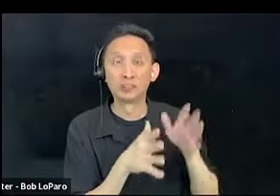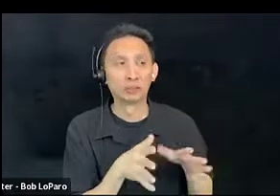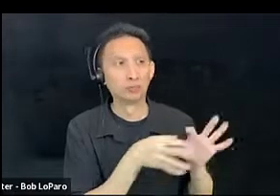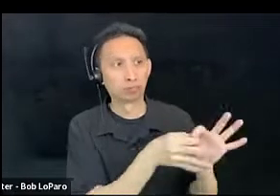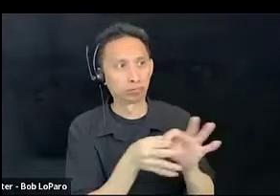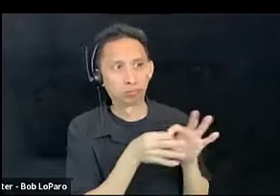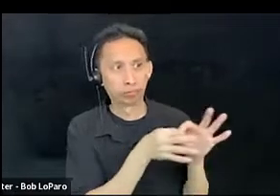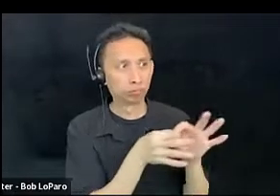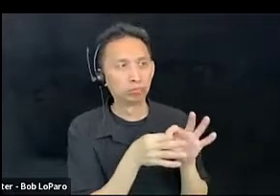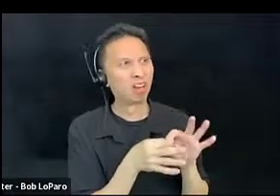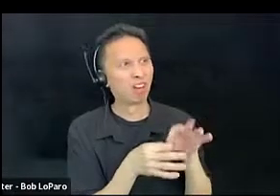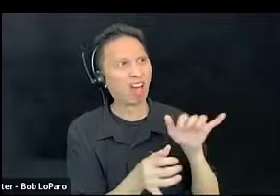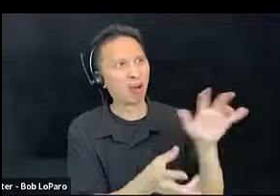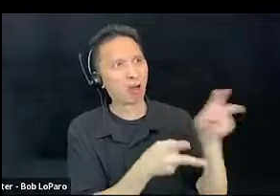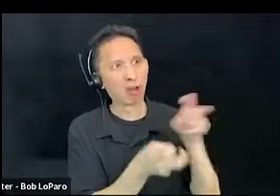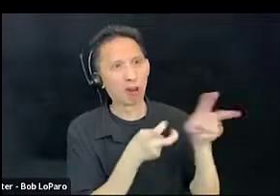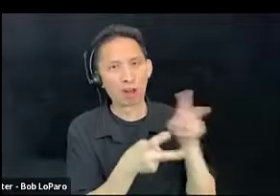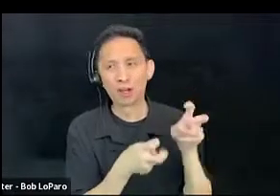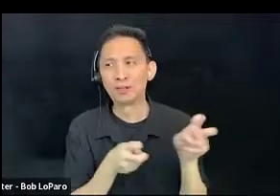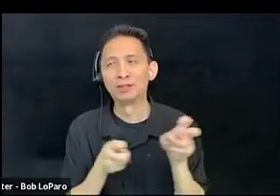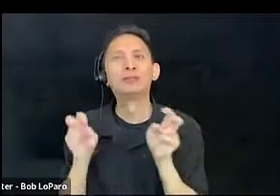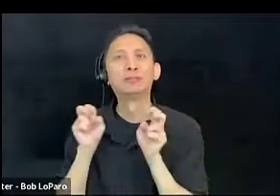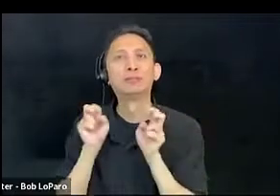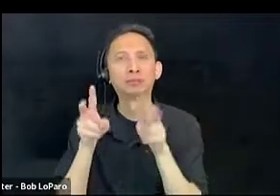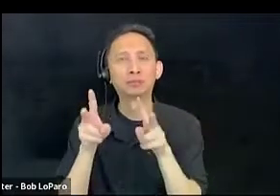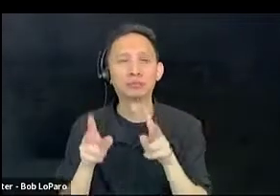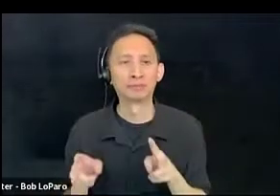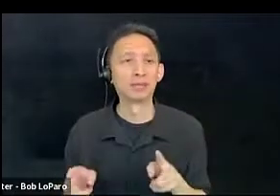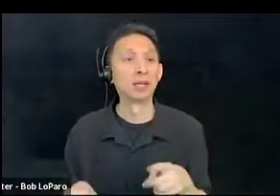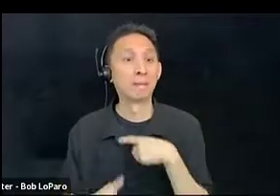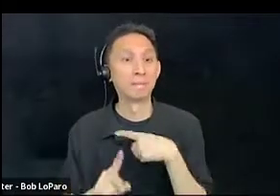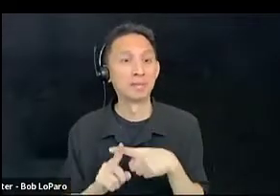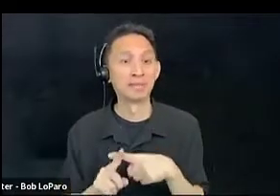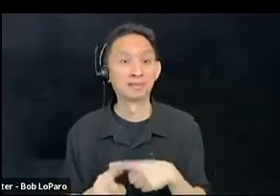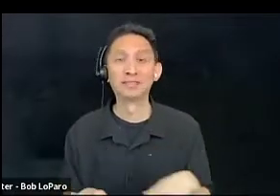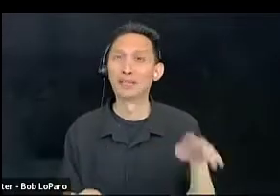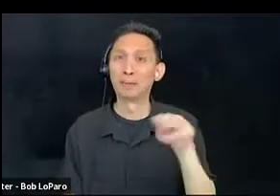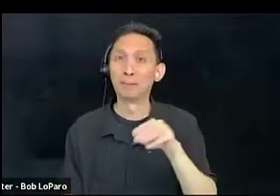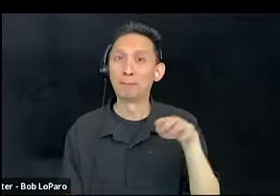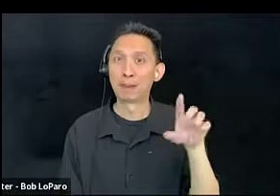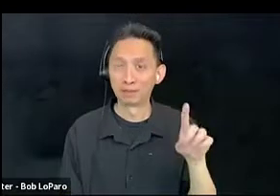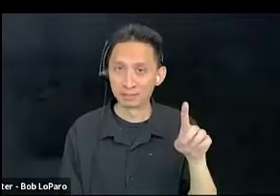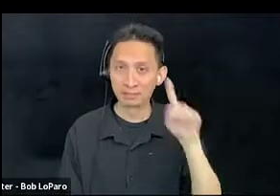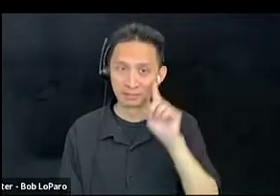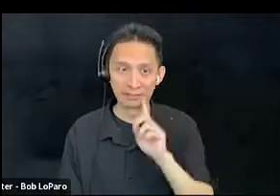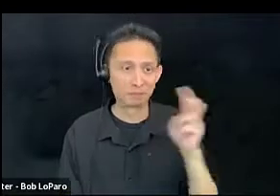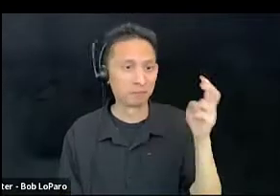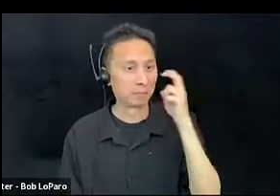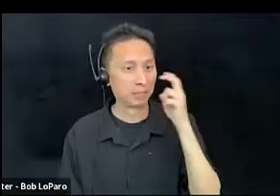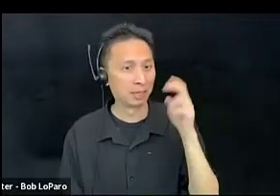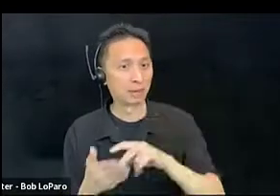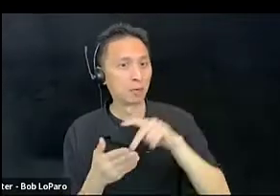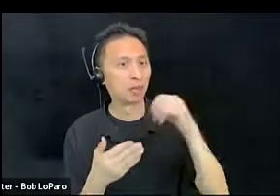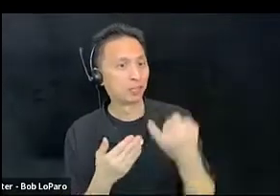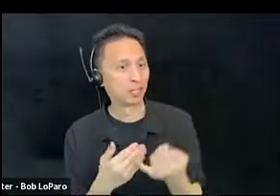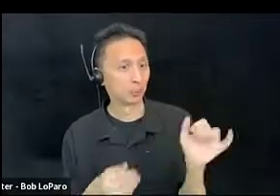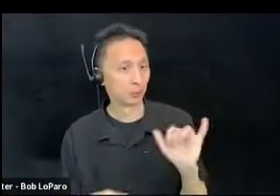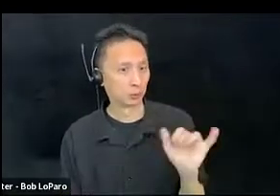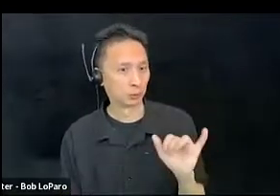that I developed with the project coordinator of the Maryland Deaf Blind Project, Jennifer Willis. And I'll be happy to share that with you